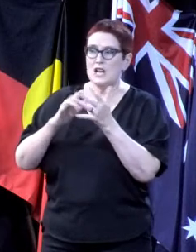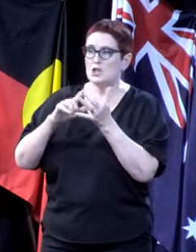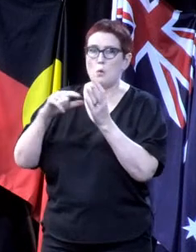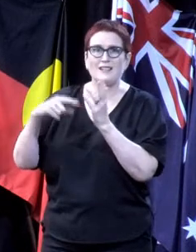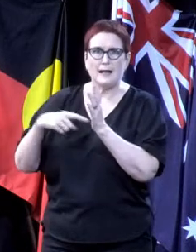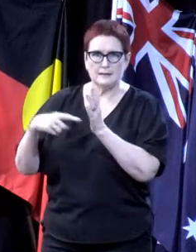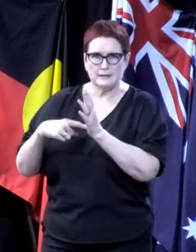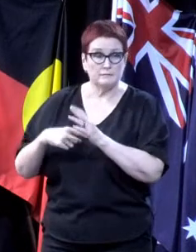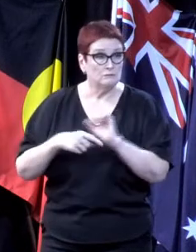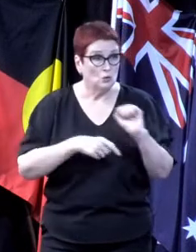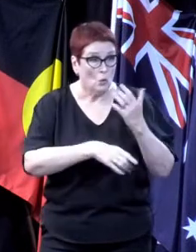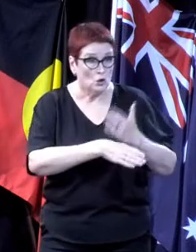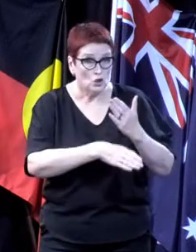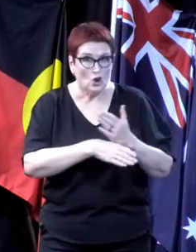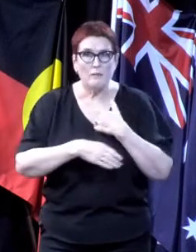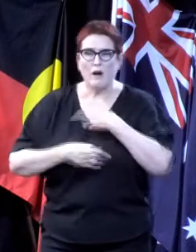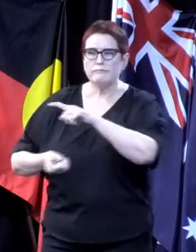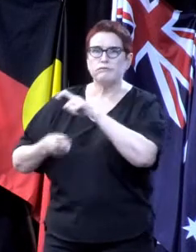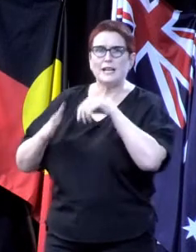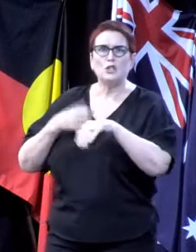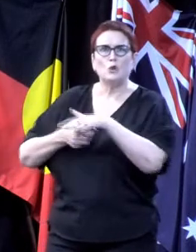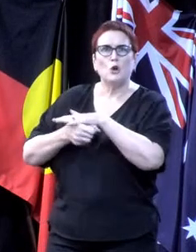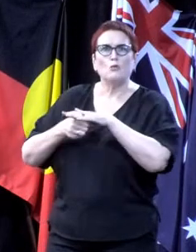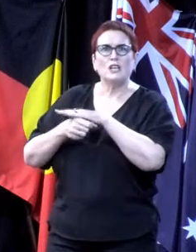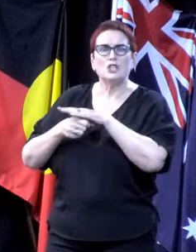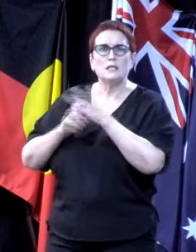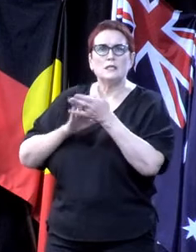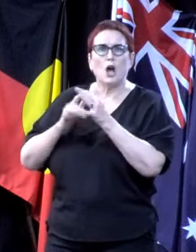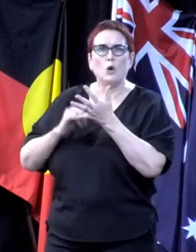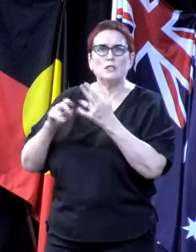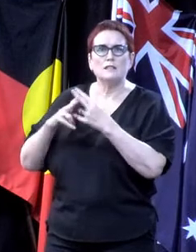I am currently seconded into a regional HOSES inclusion role for the North Queensland region.